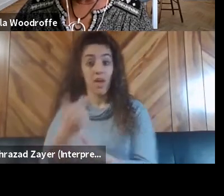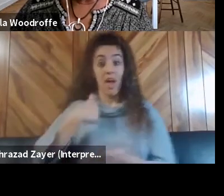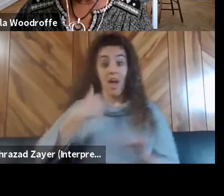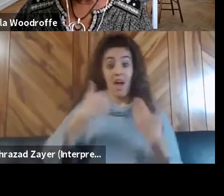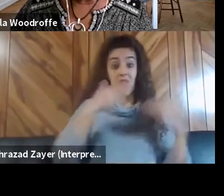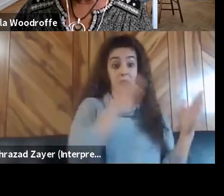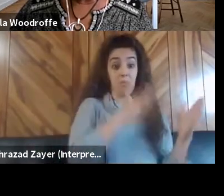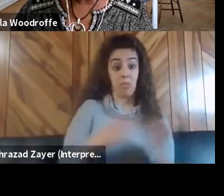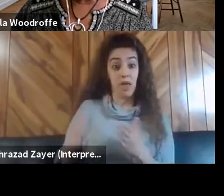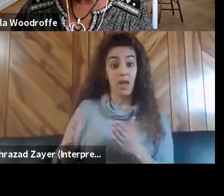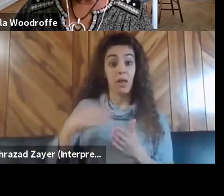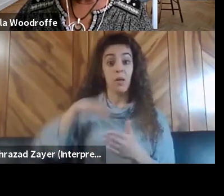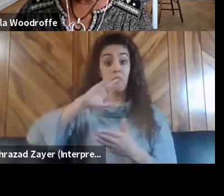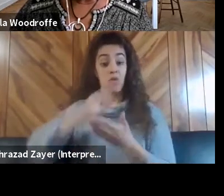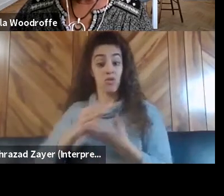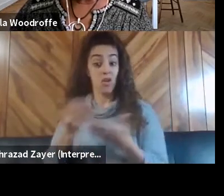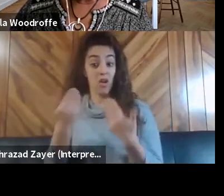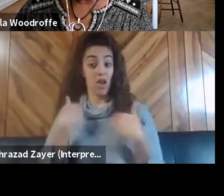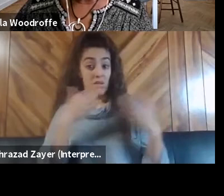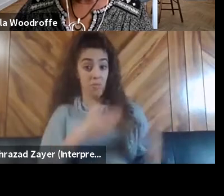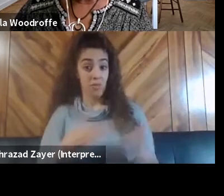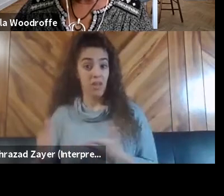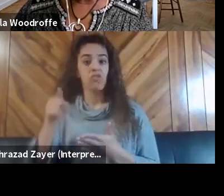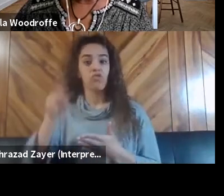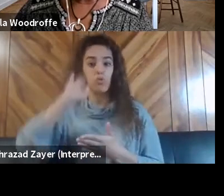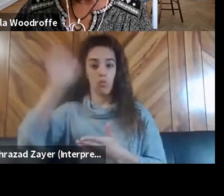college degree how are we going to get there, you can be with me